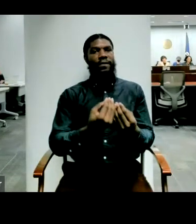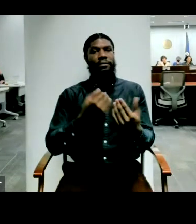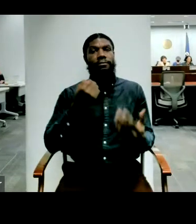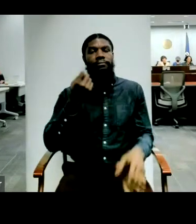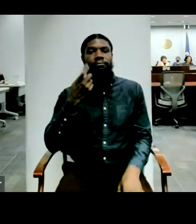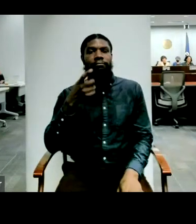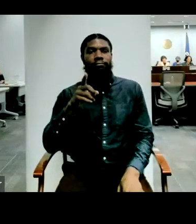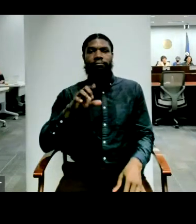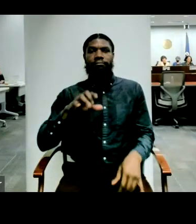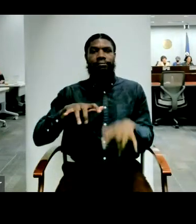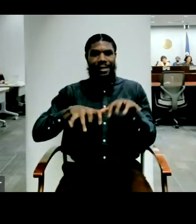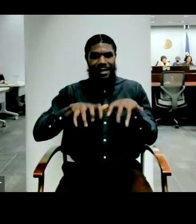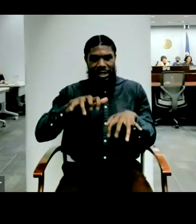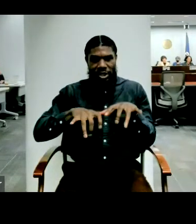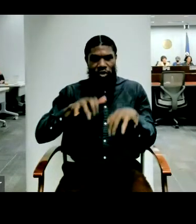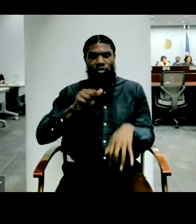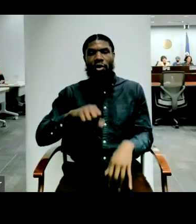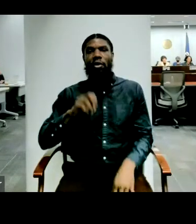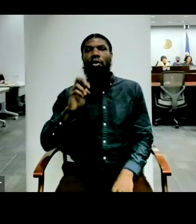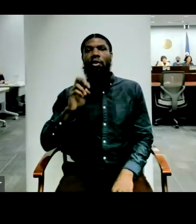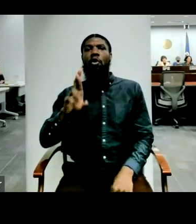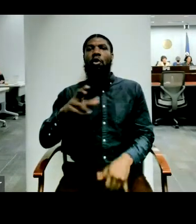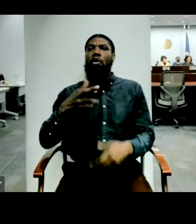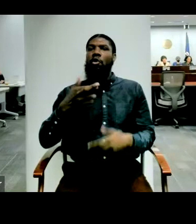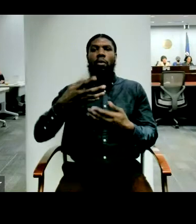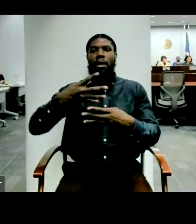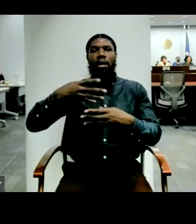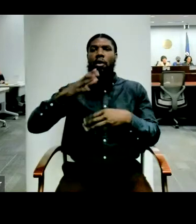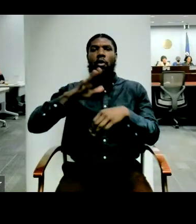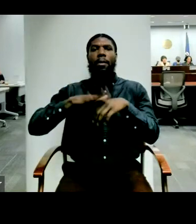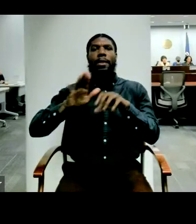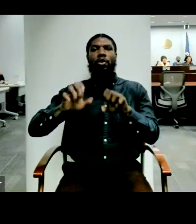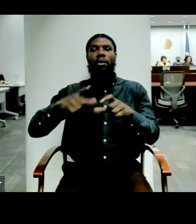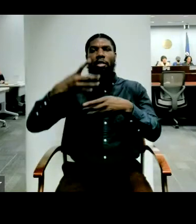The key stroke, the content of the screen, all kinds of things being done to check that.